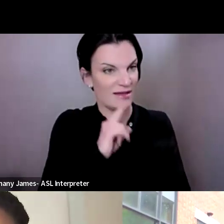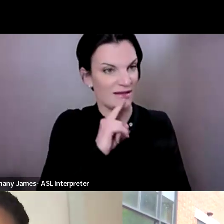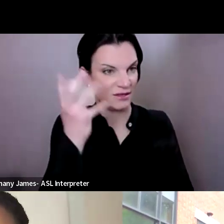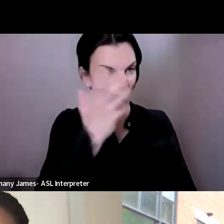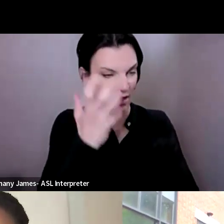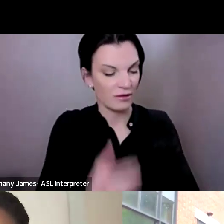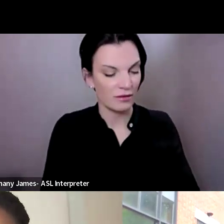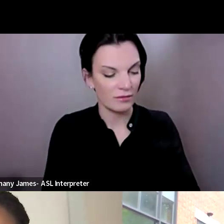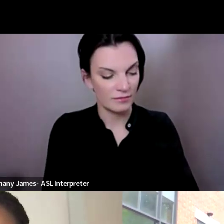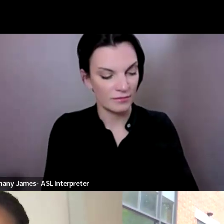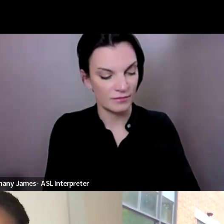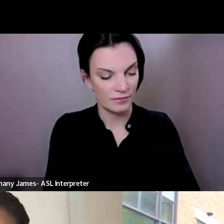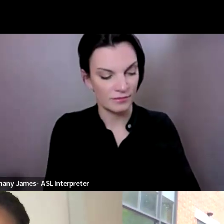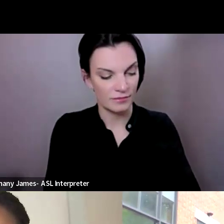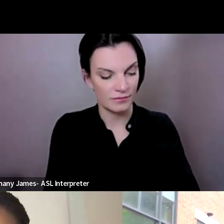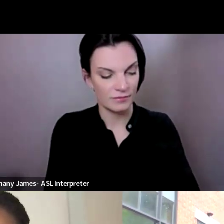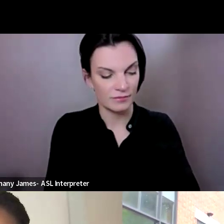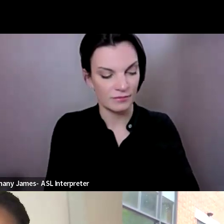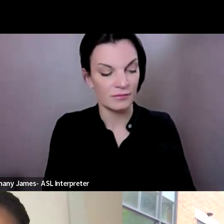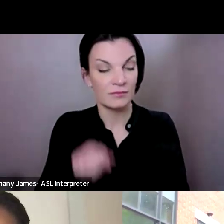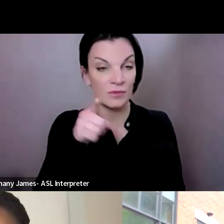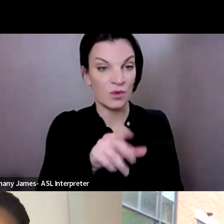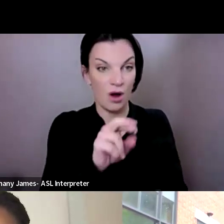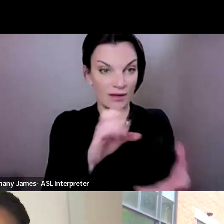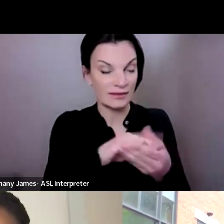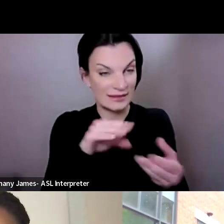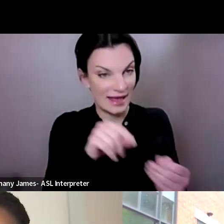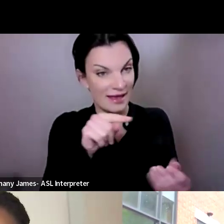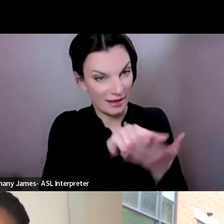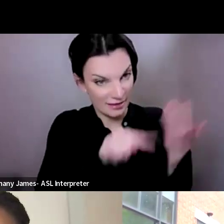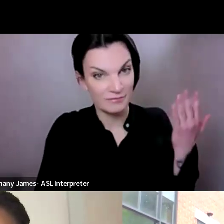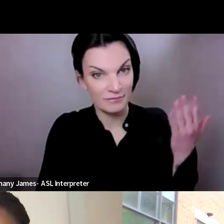like you is here saying these things to folks who are, you know, in their own world going to